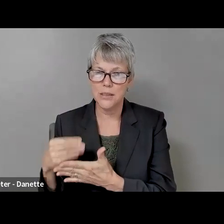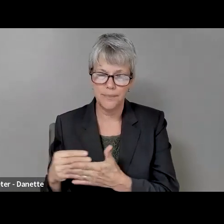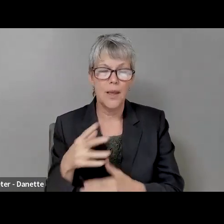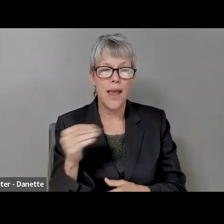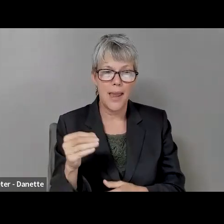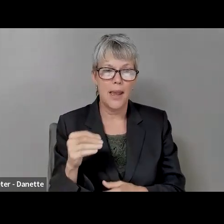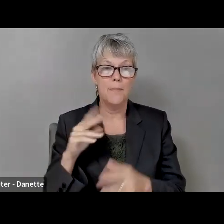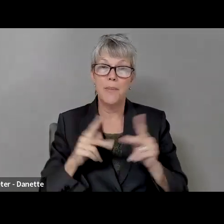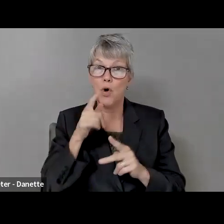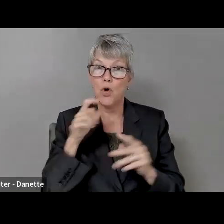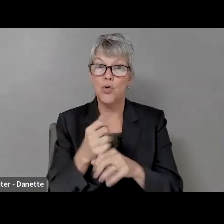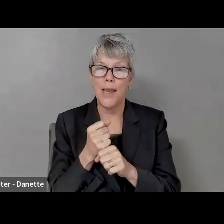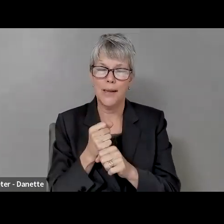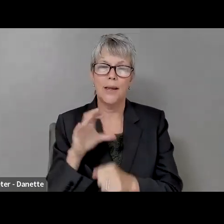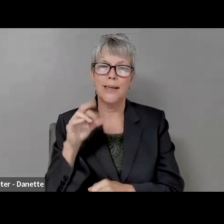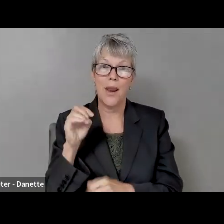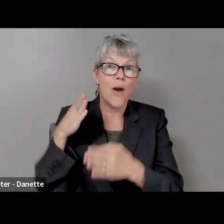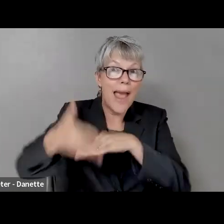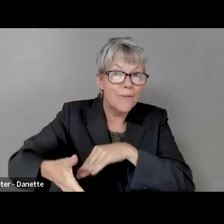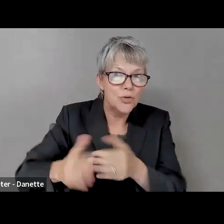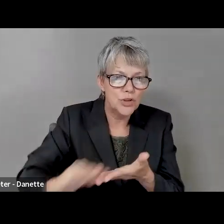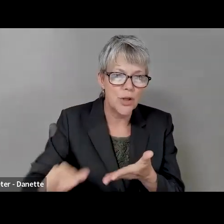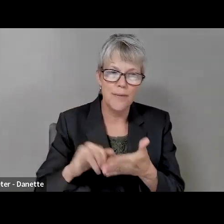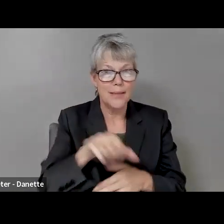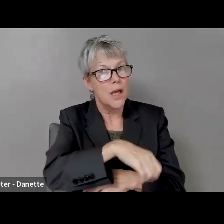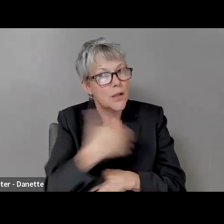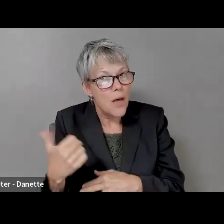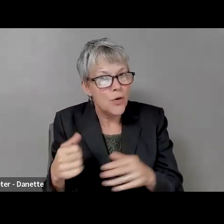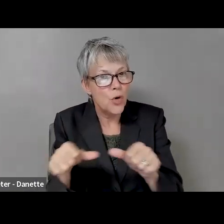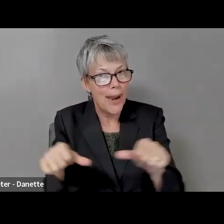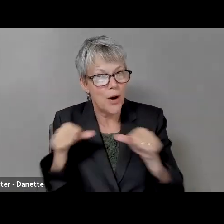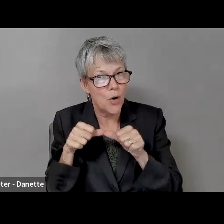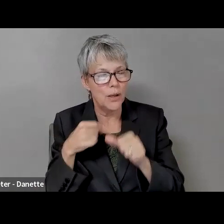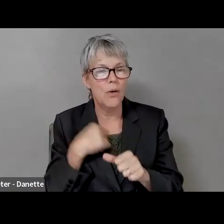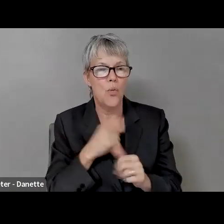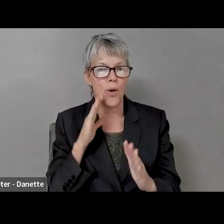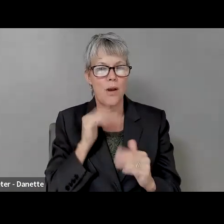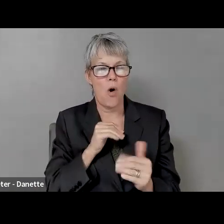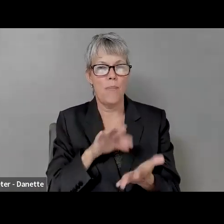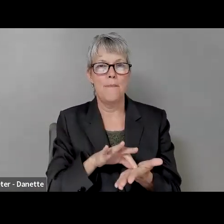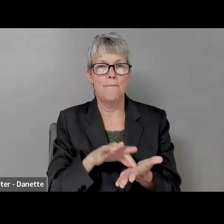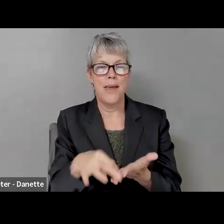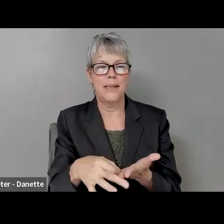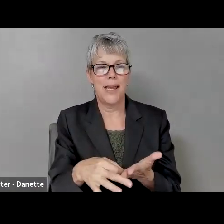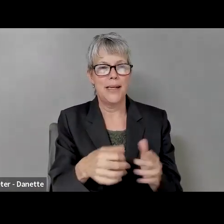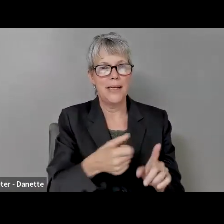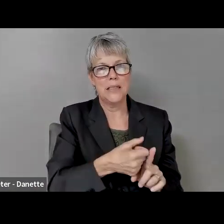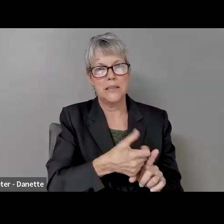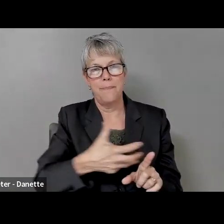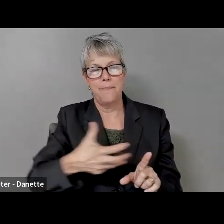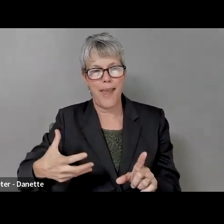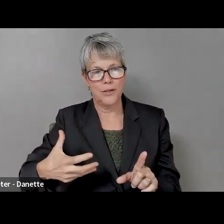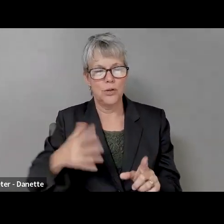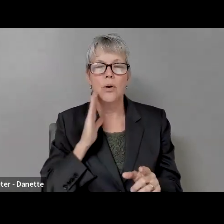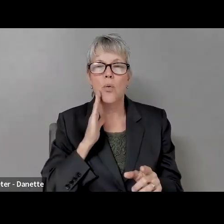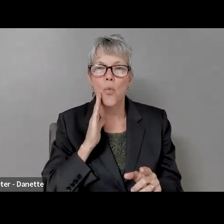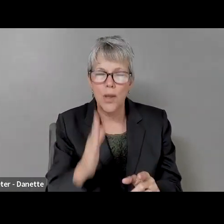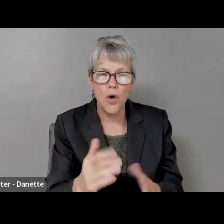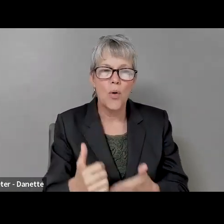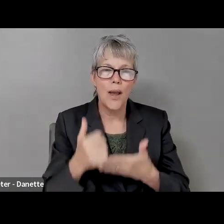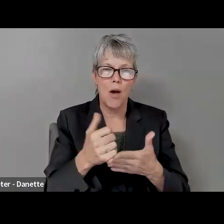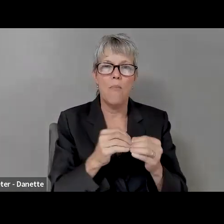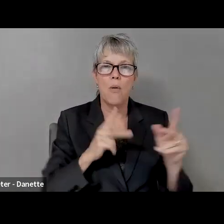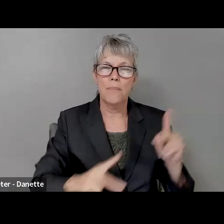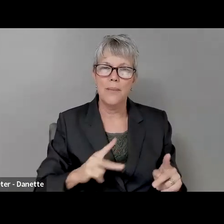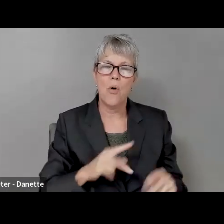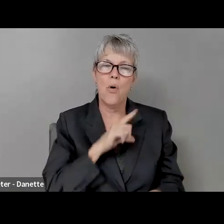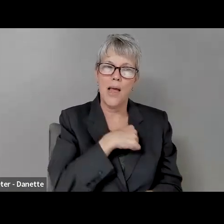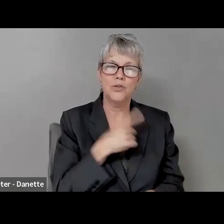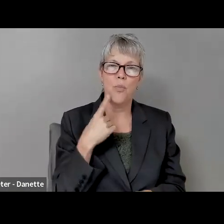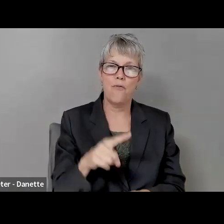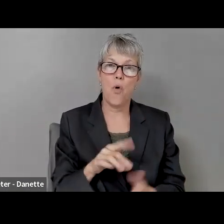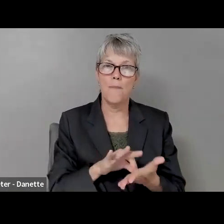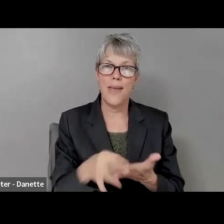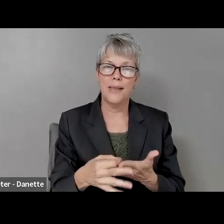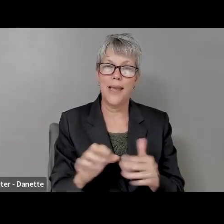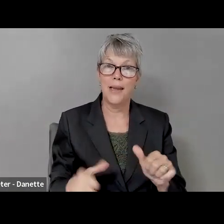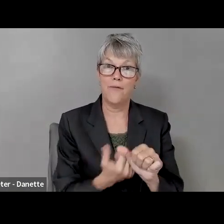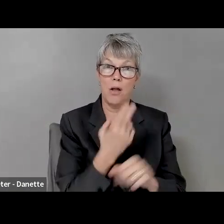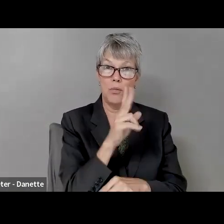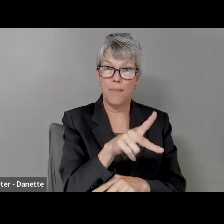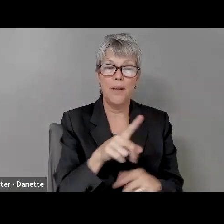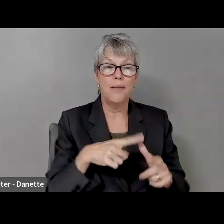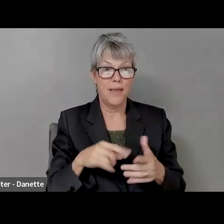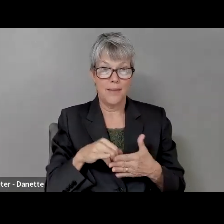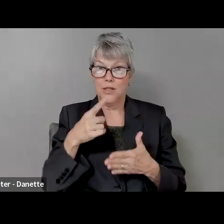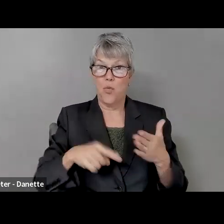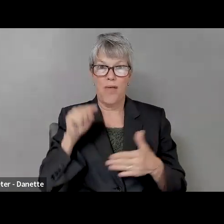Kelly Crosbie (she/her): So again, this is another area where we hope that medicaid extension can impact. More people will be eligible for Medicaid follow-up, and so that's what this particular measure. Is.